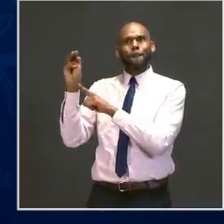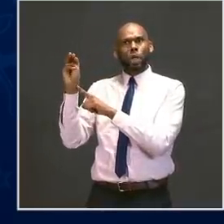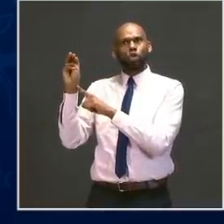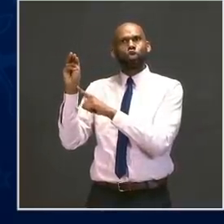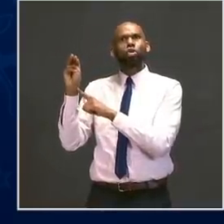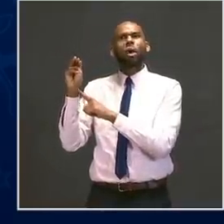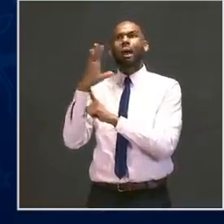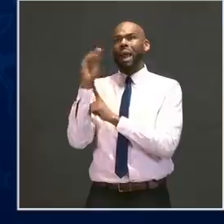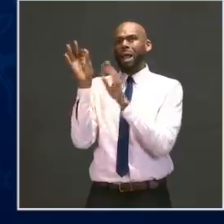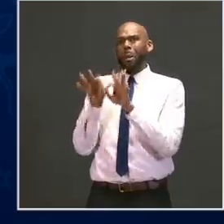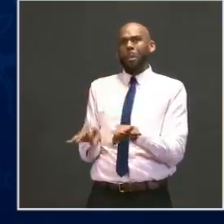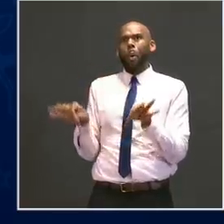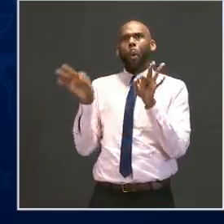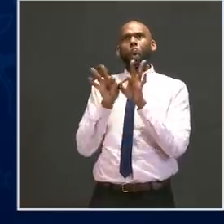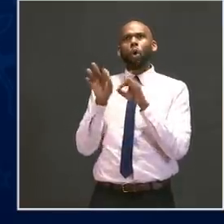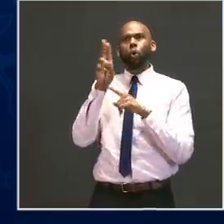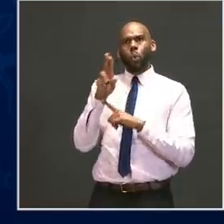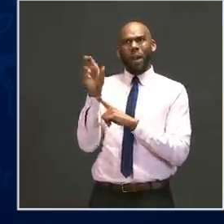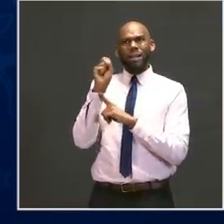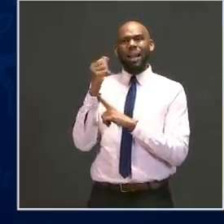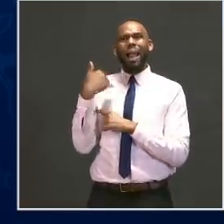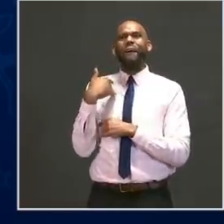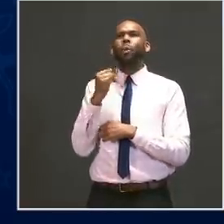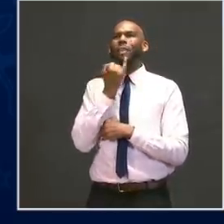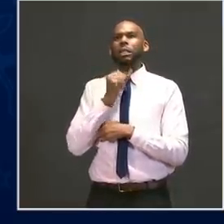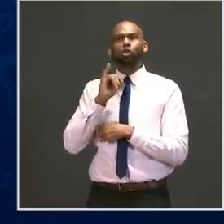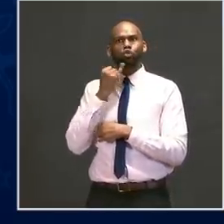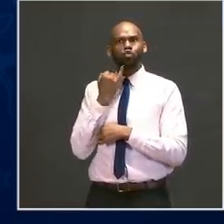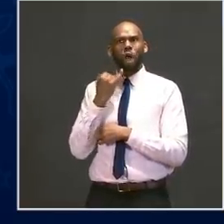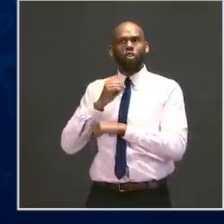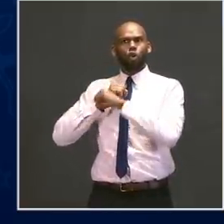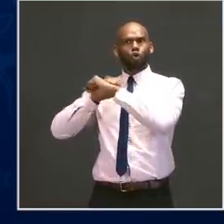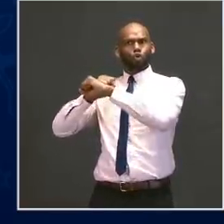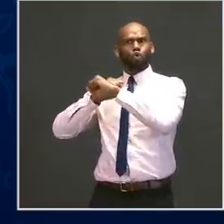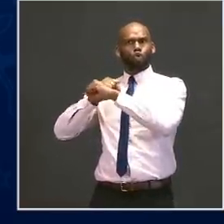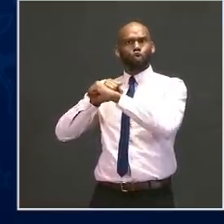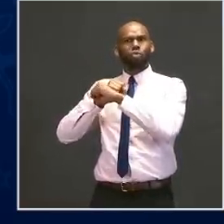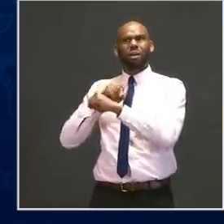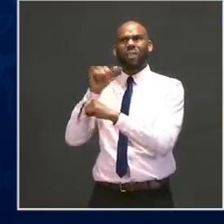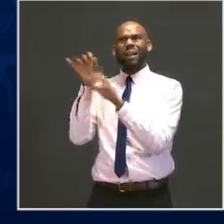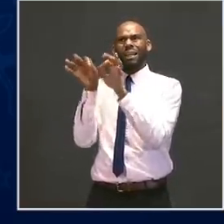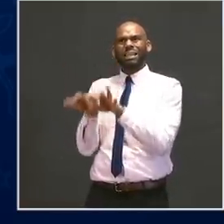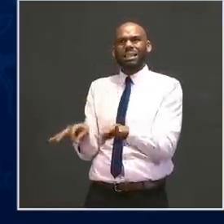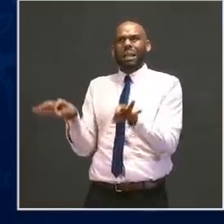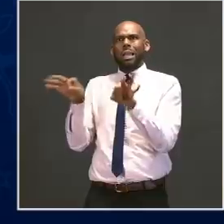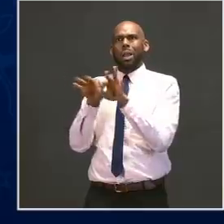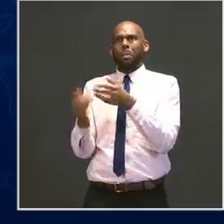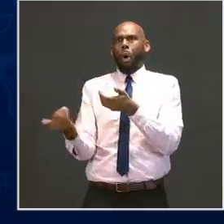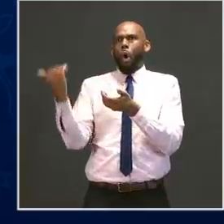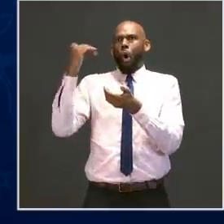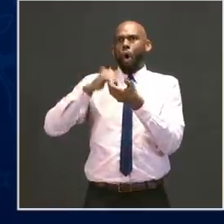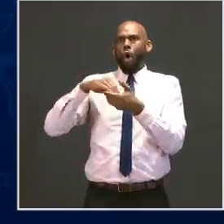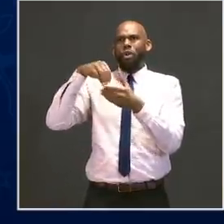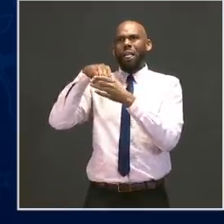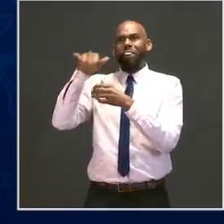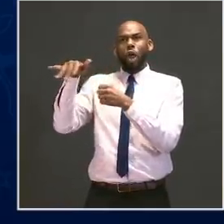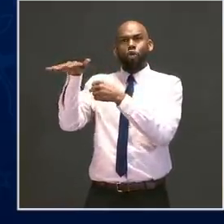that the United States has with Israel on the security front and as a key partner in the region. But he'll be talking with him soon.